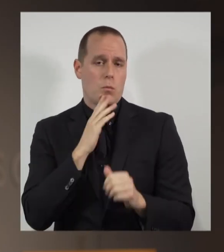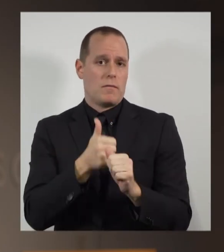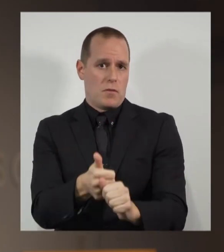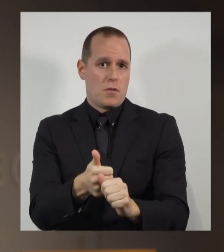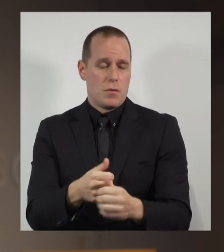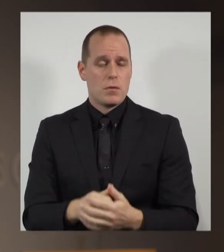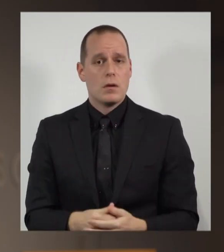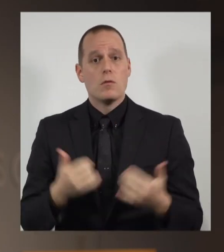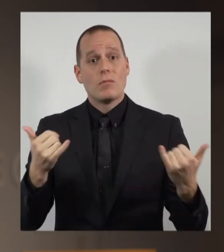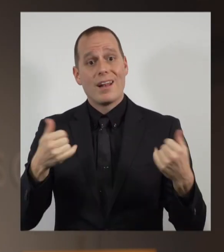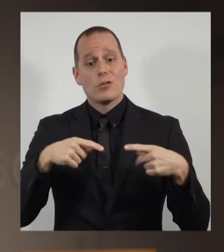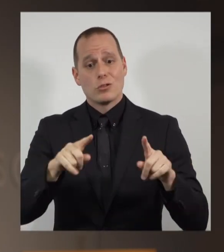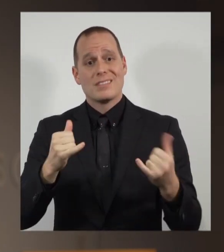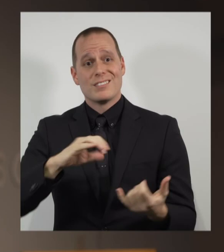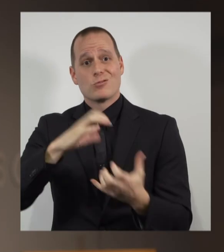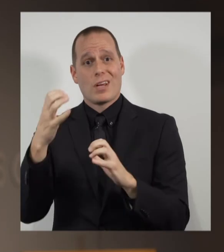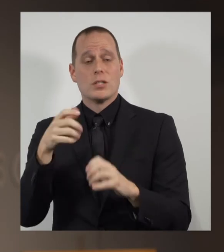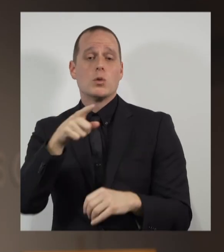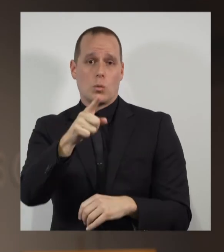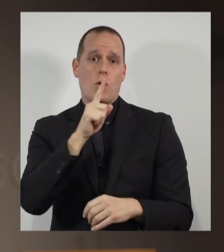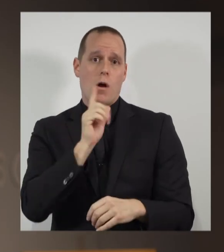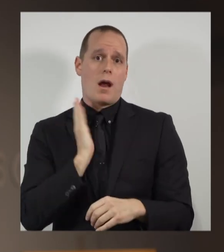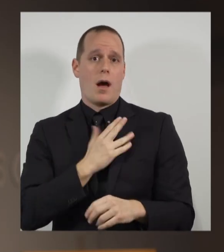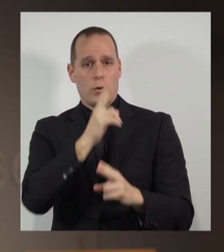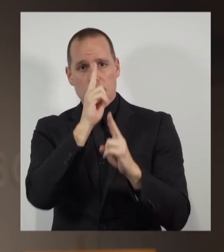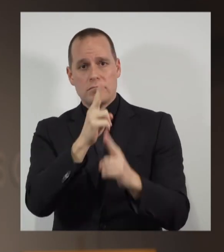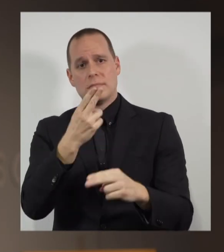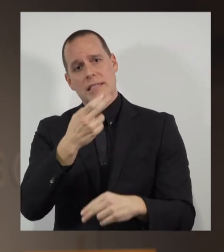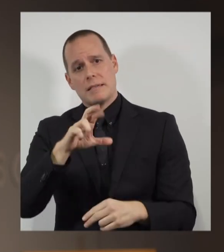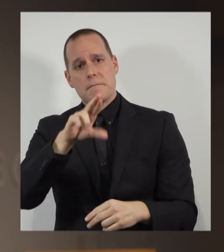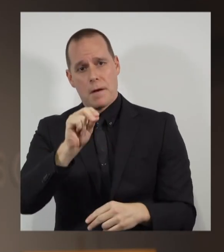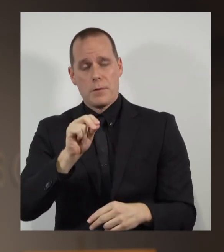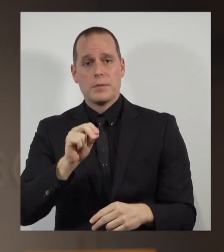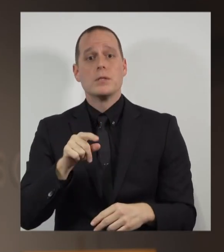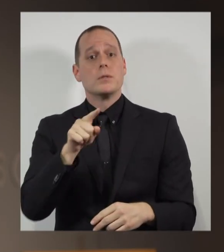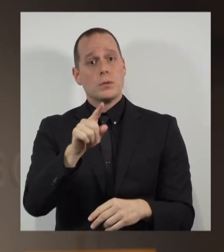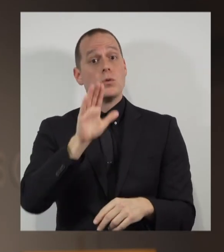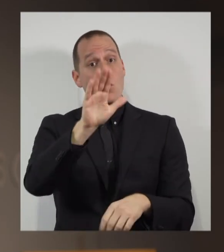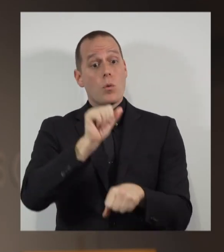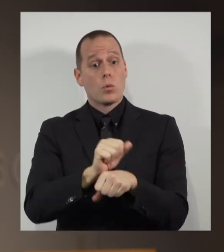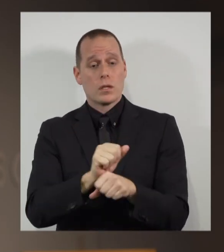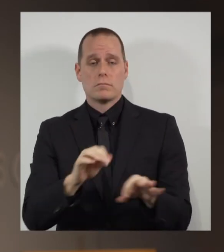Right now, during this crisis, you are our heroes. Your work is essential.